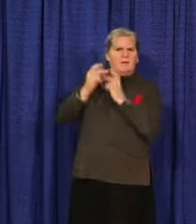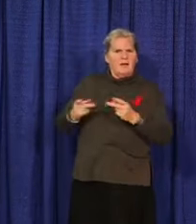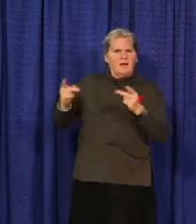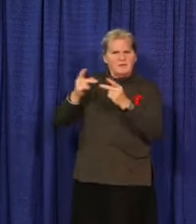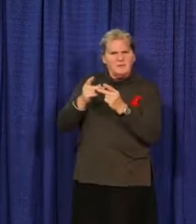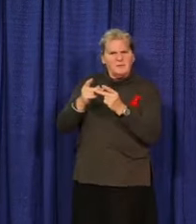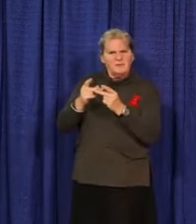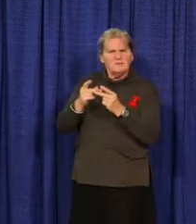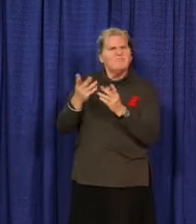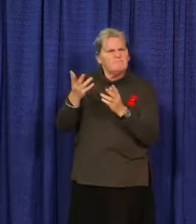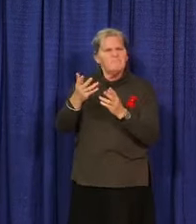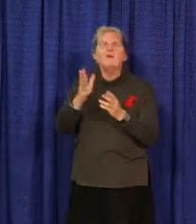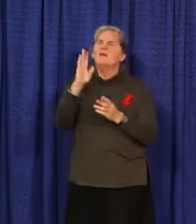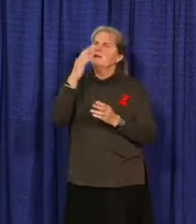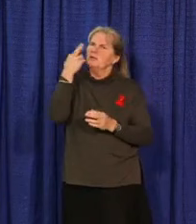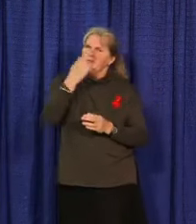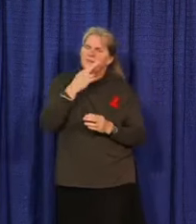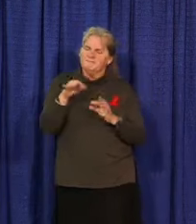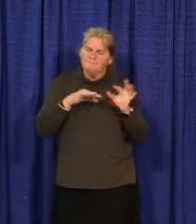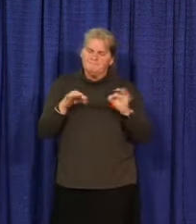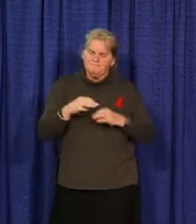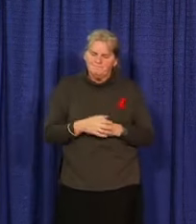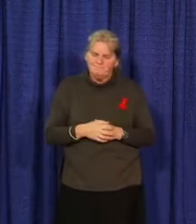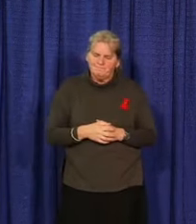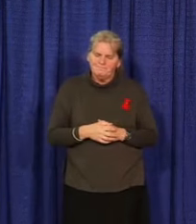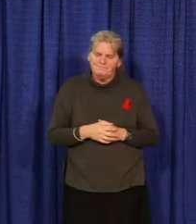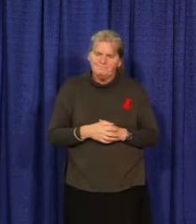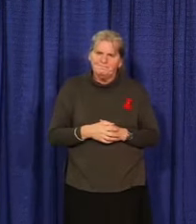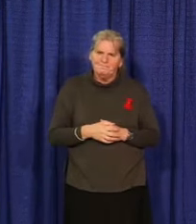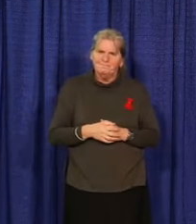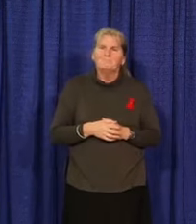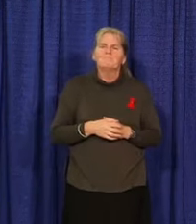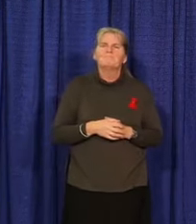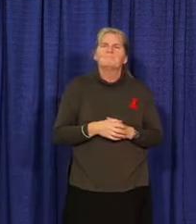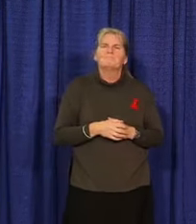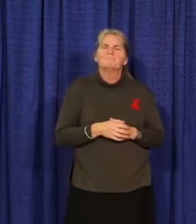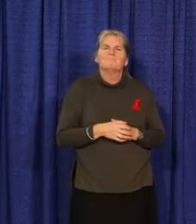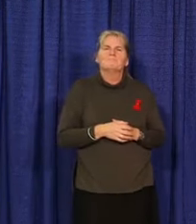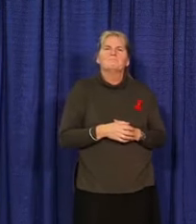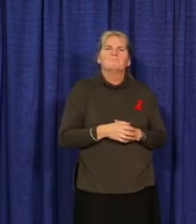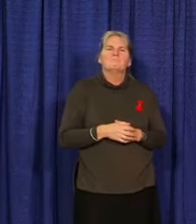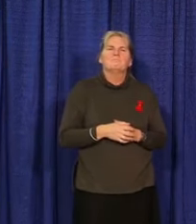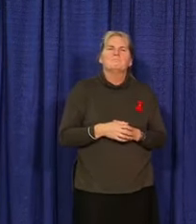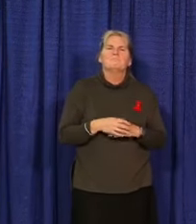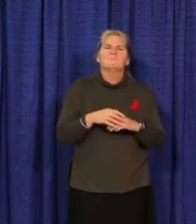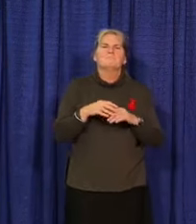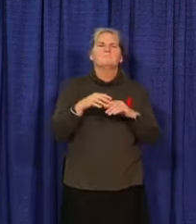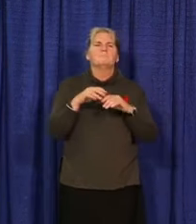There are a few reasons for this.